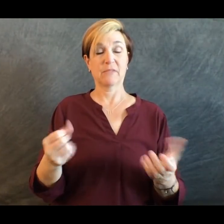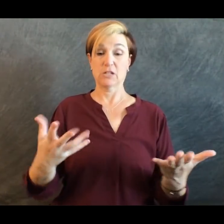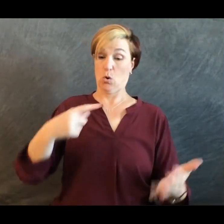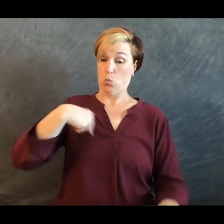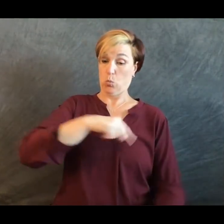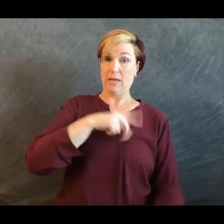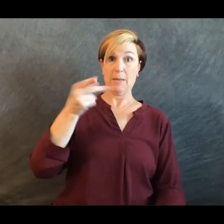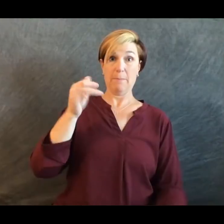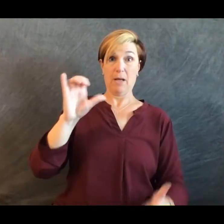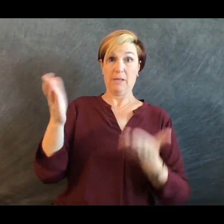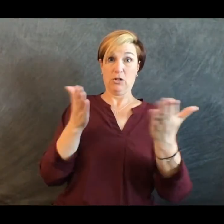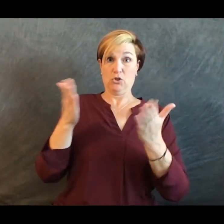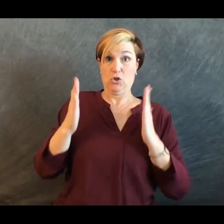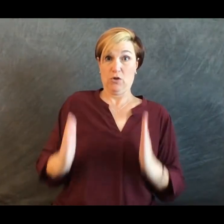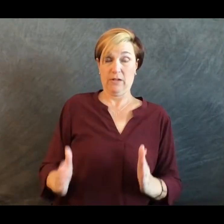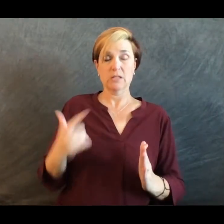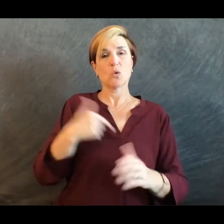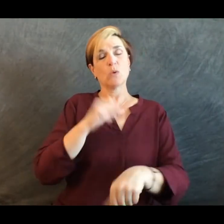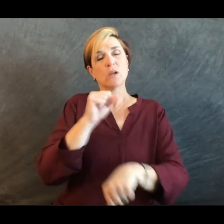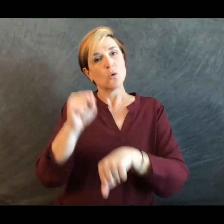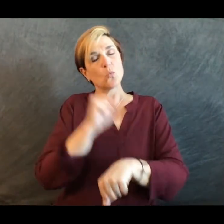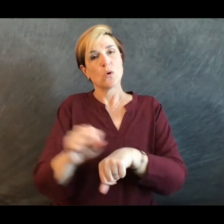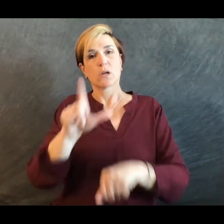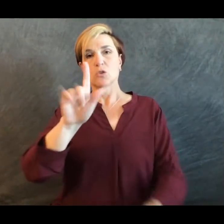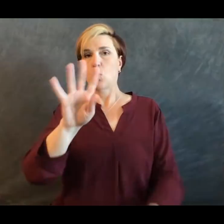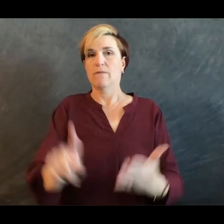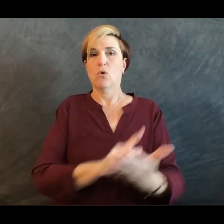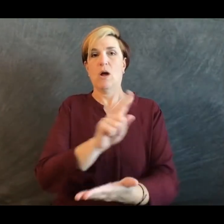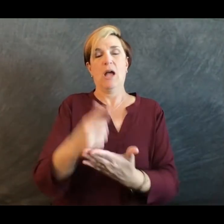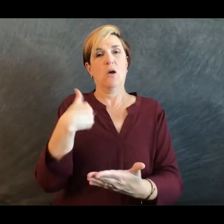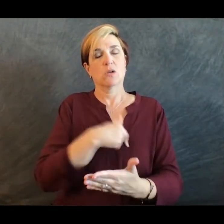and night to help stop the spread of Kovan 19 and protect you regardless of